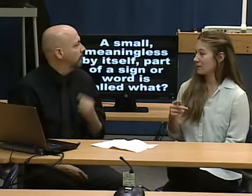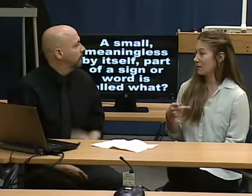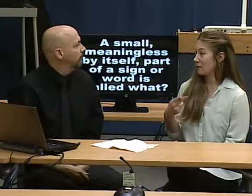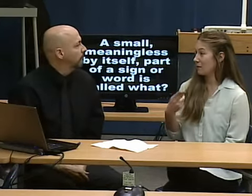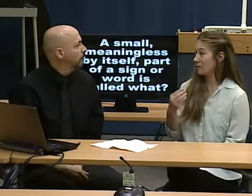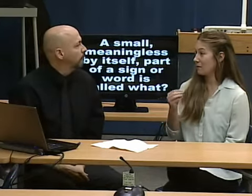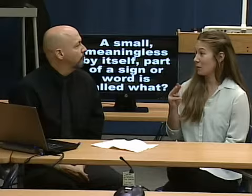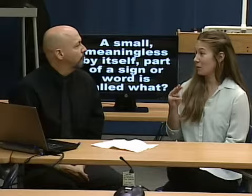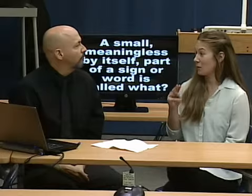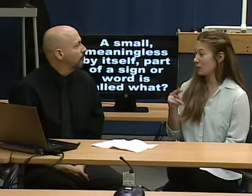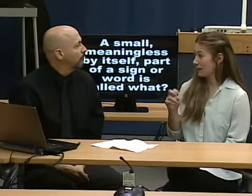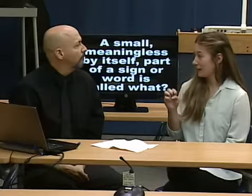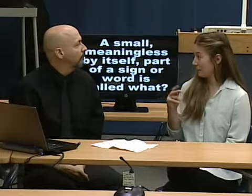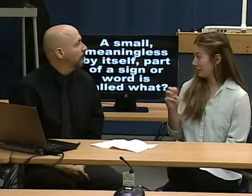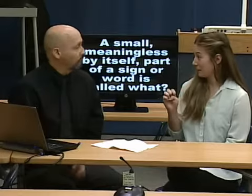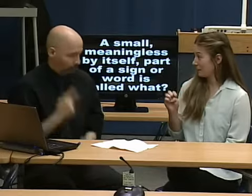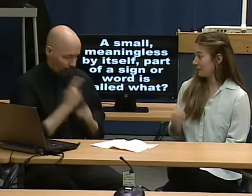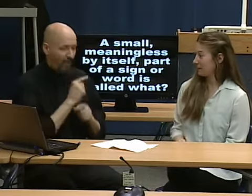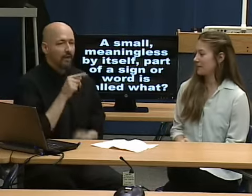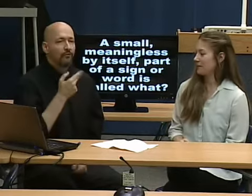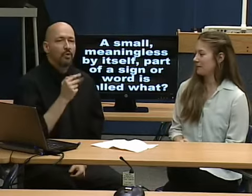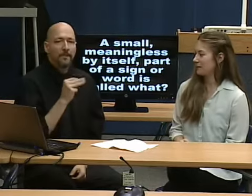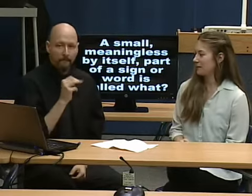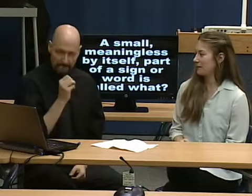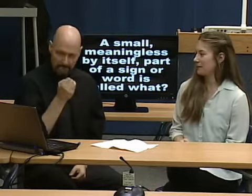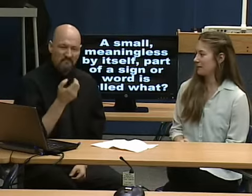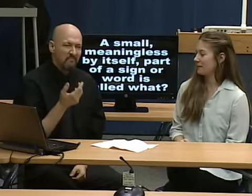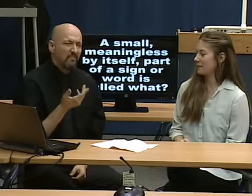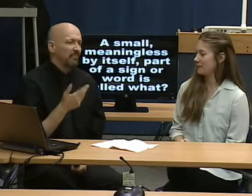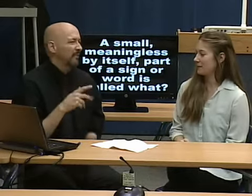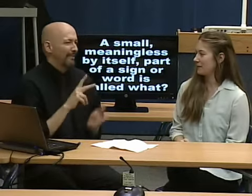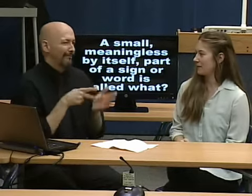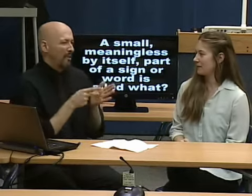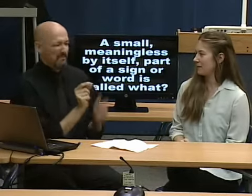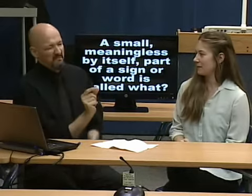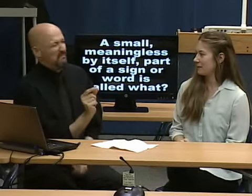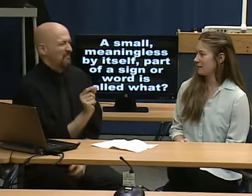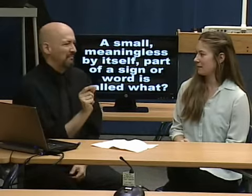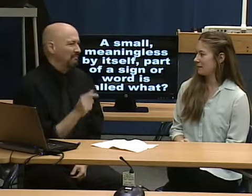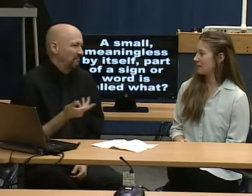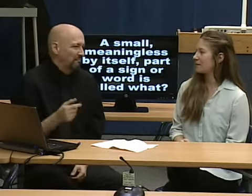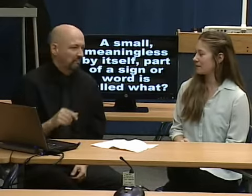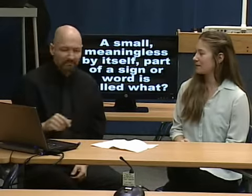P-H-O-N-E-M-E Right. P-H-O-N-E-M-E We'll sign it like this: "phoneme"